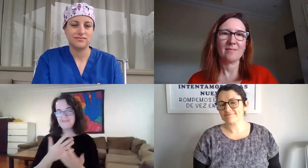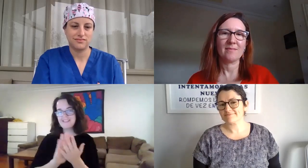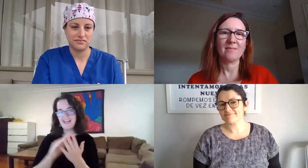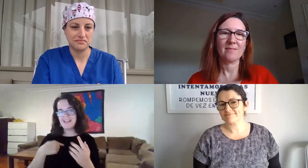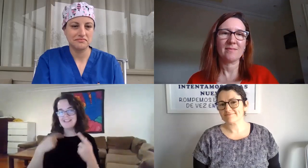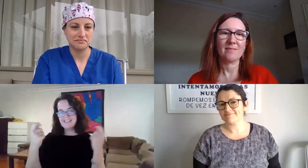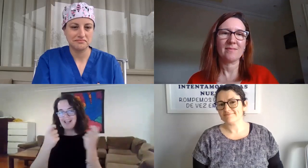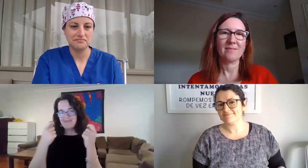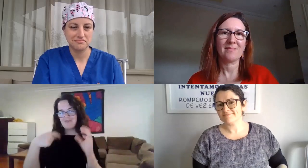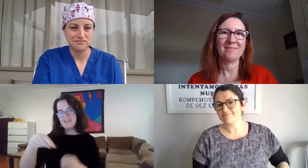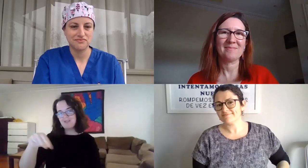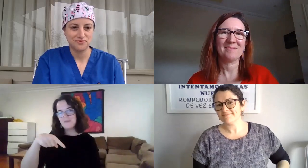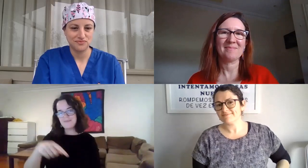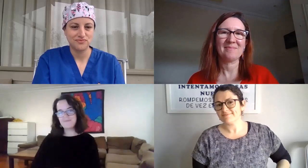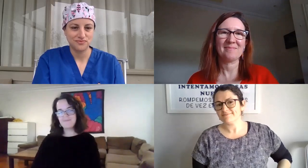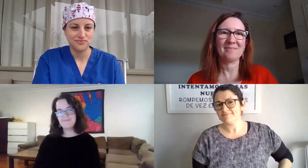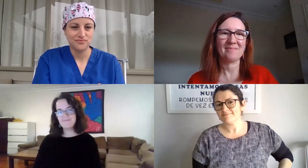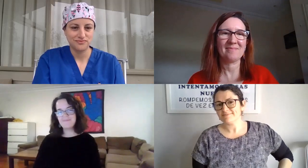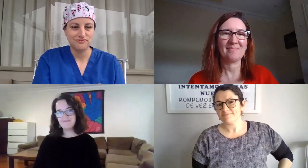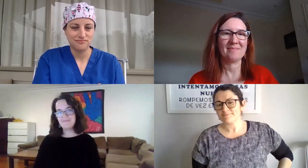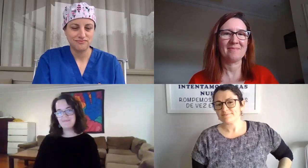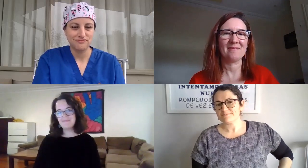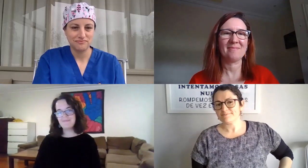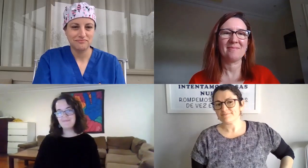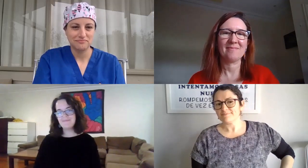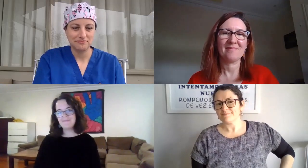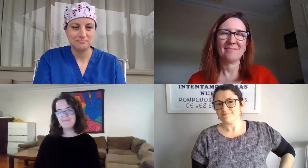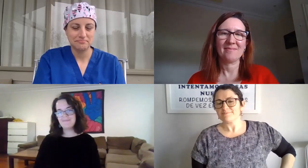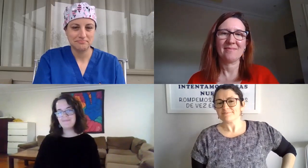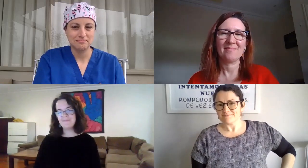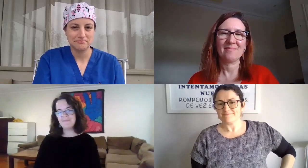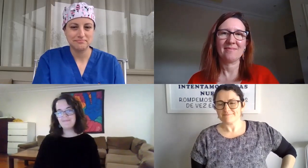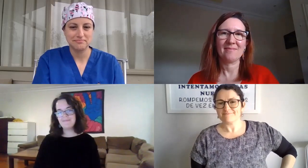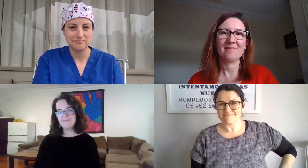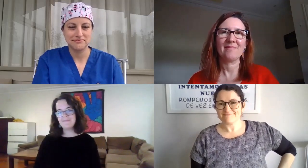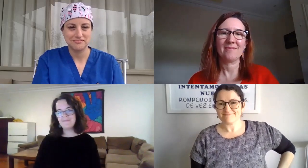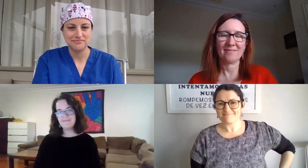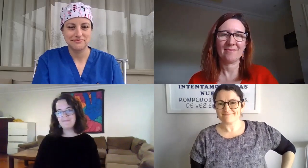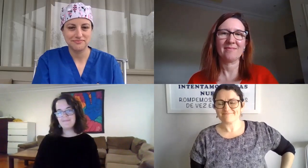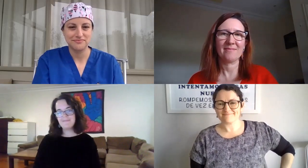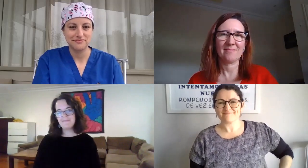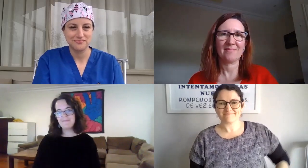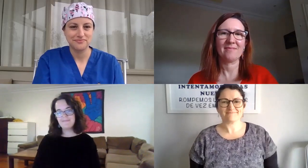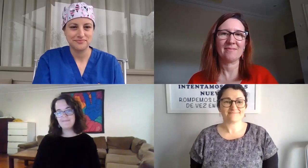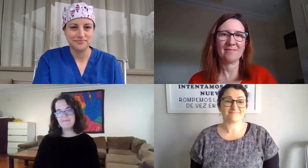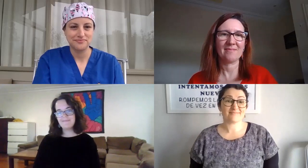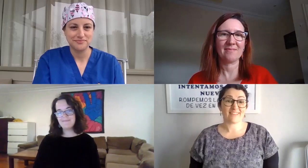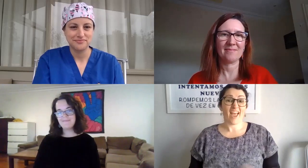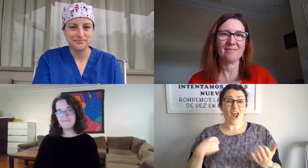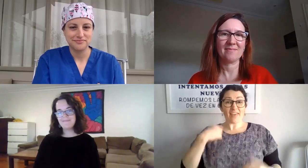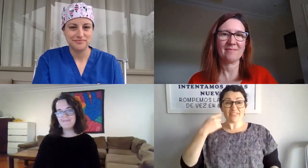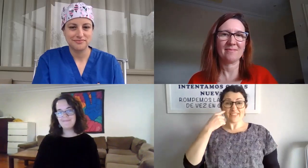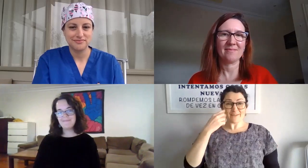Kate . It's a great book. I'm looking forward to reading it this week.